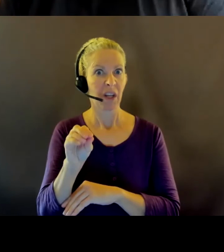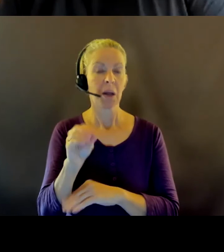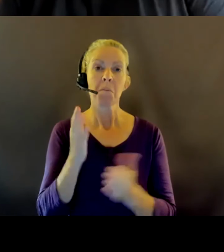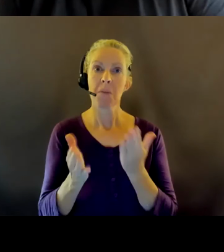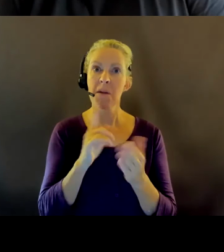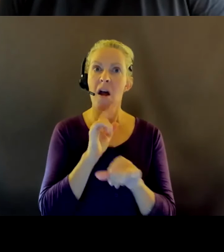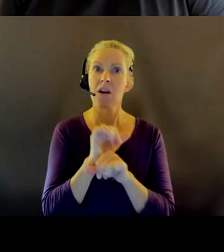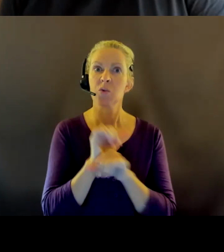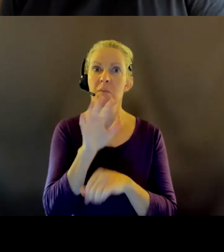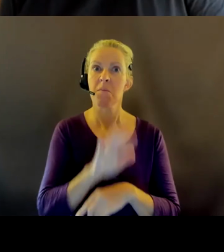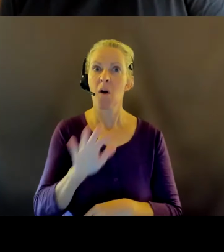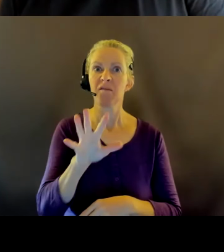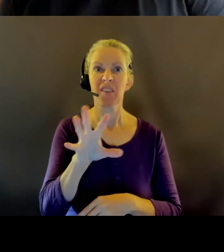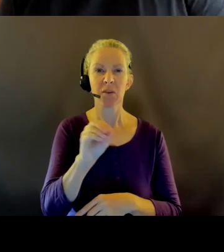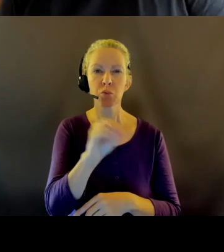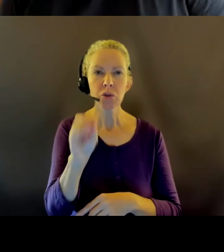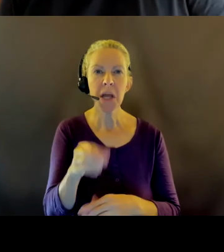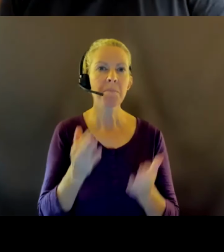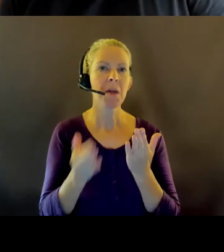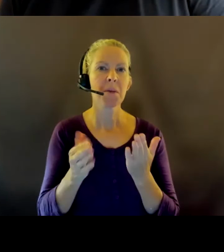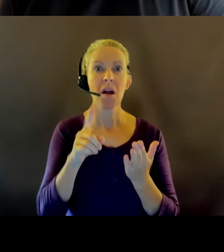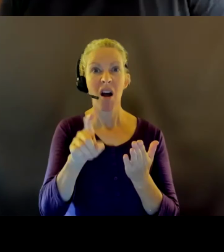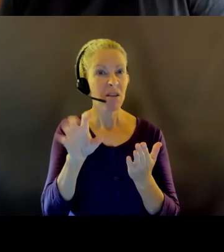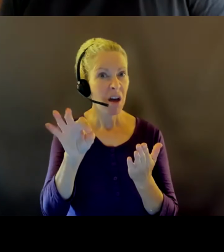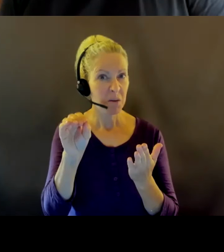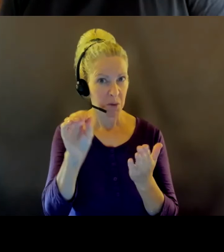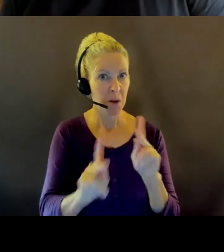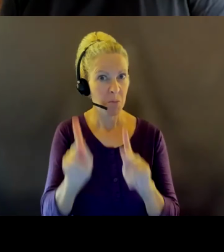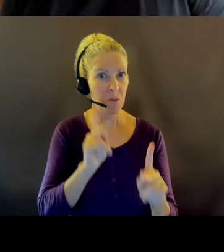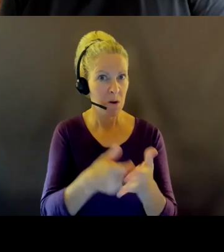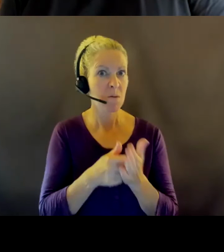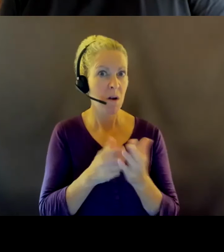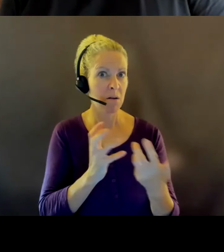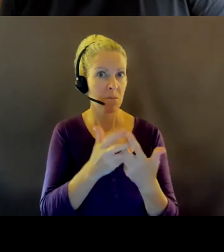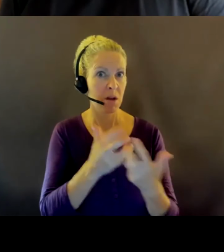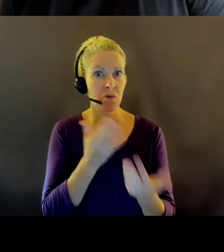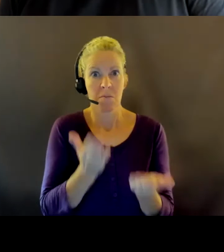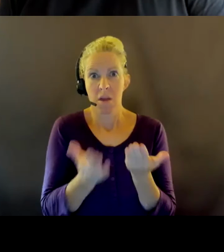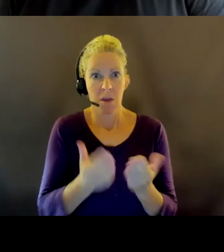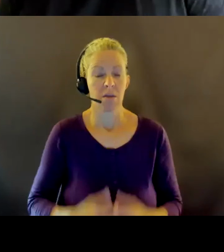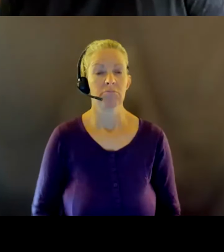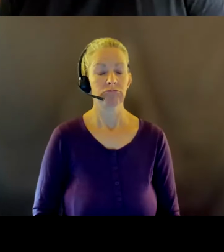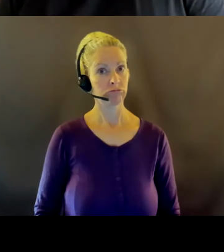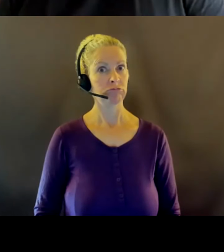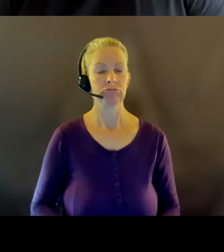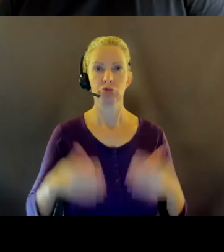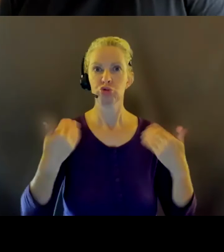maybe it goes so 190 people right now in the room. This is important.